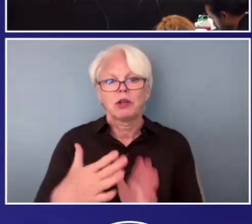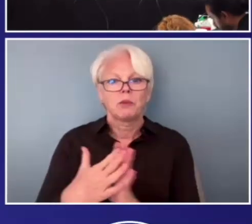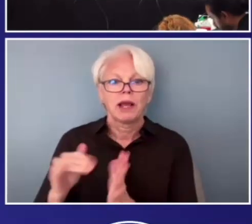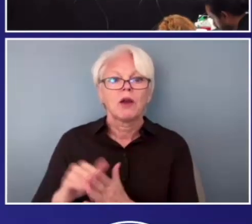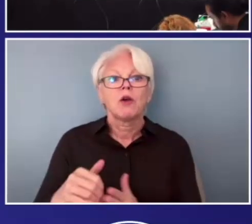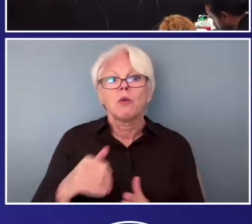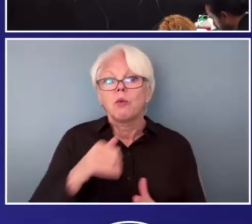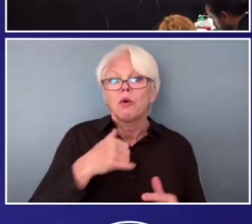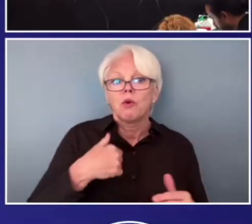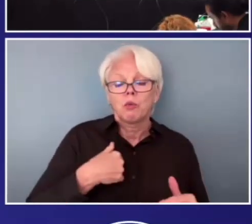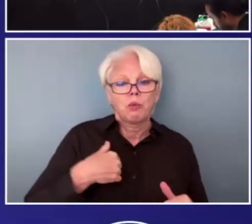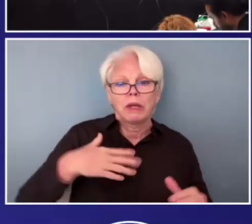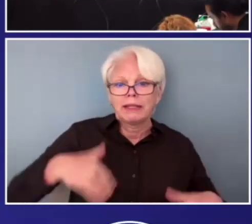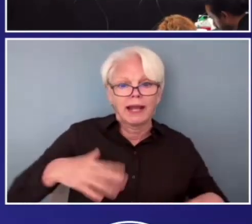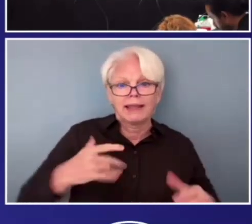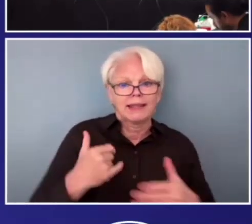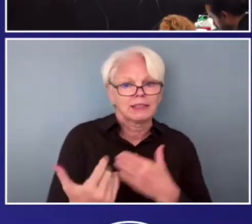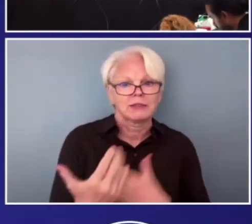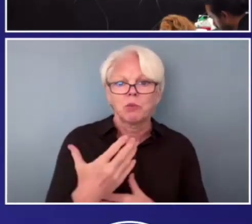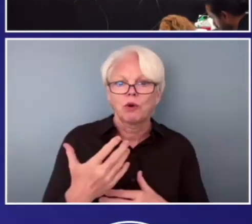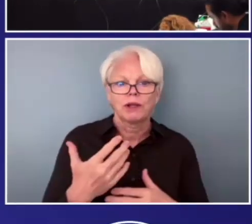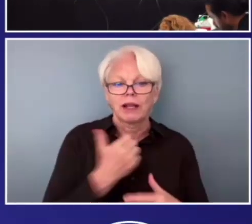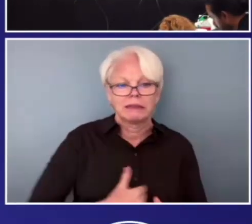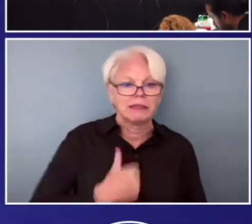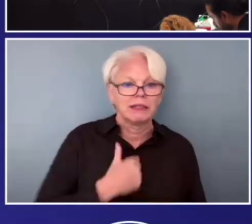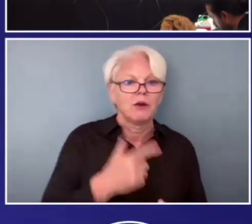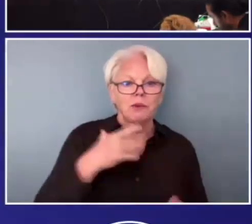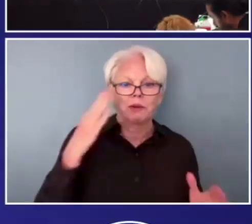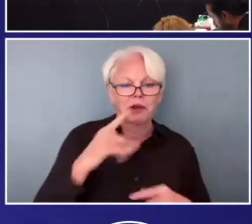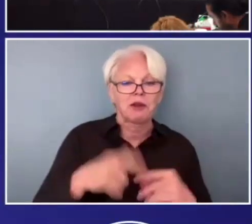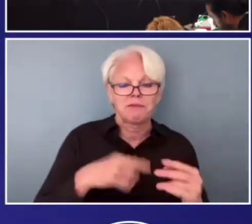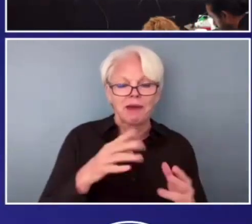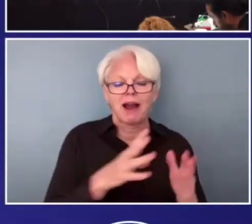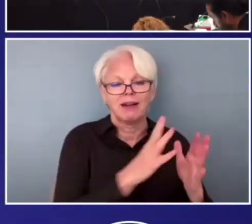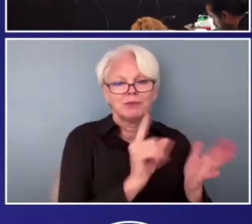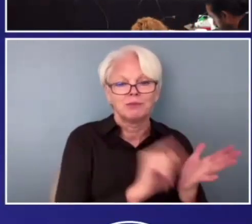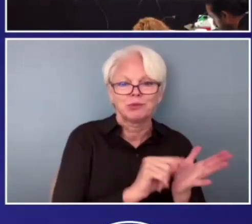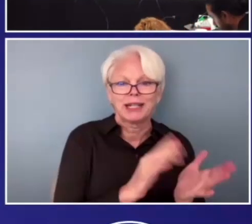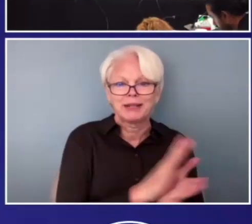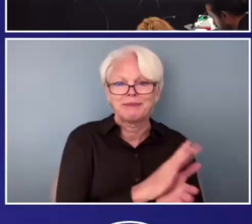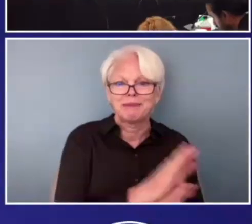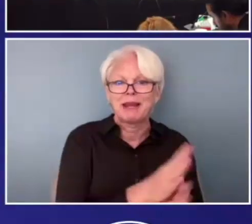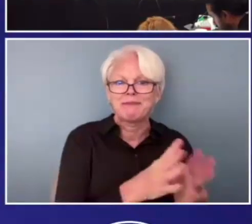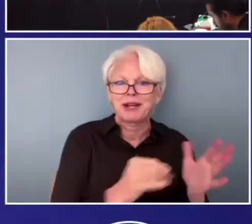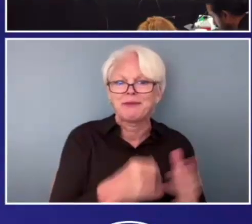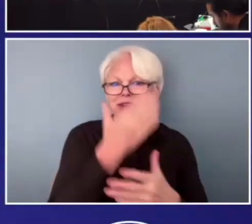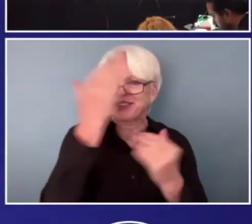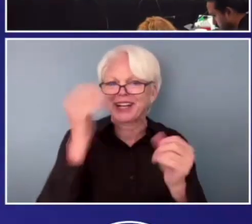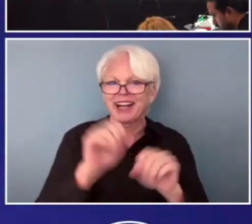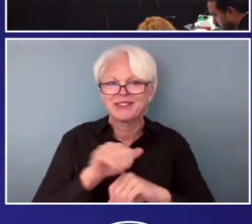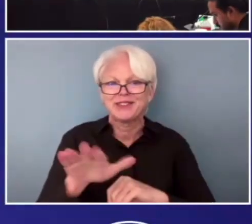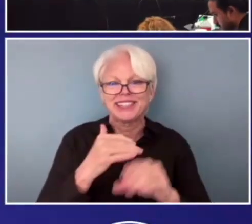so our apologies. We were so worried about getting the paper copies that we forgot to email it. And so we're remedying that.